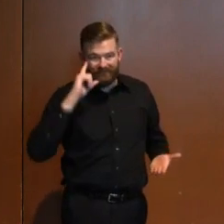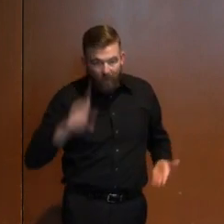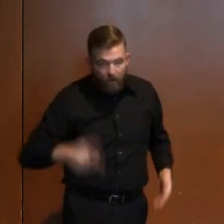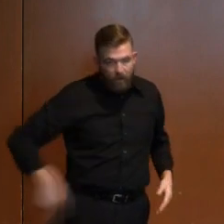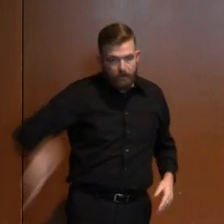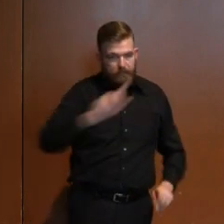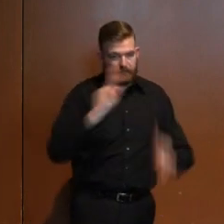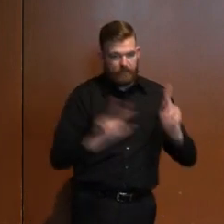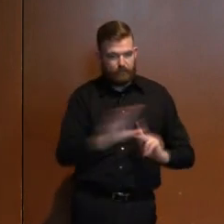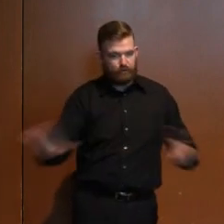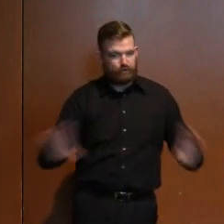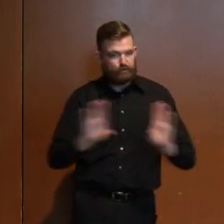AND IT'S GOING TO MAKE A